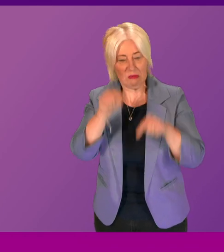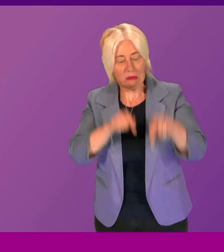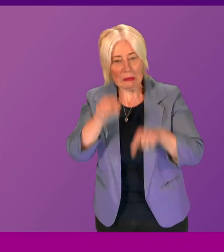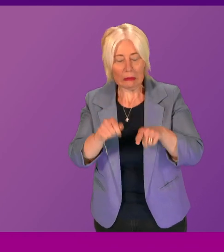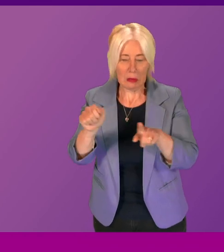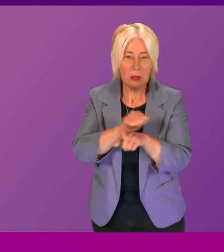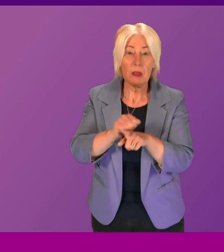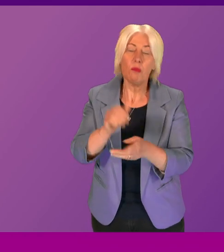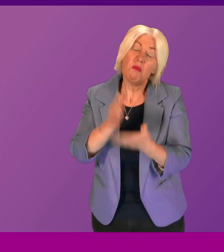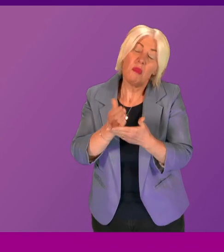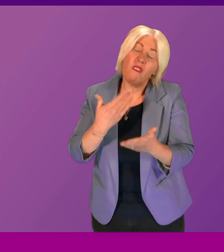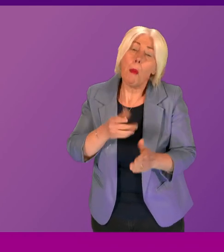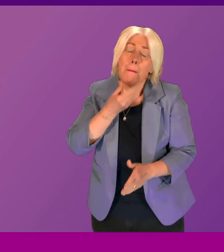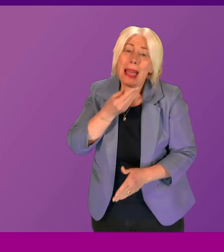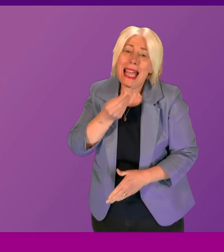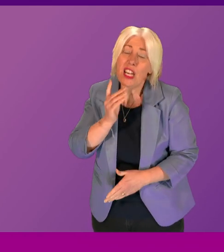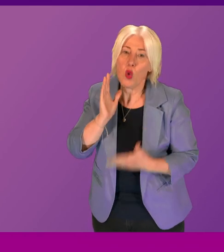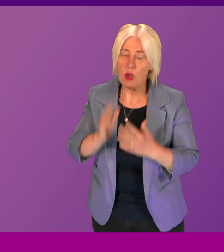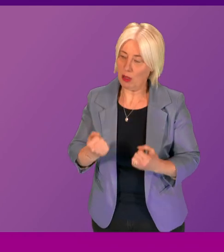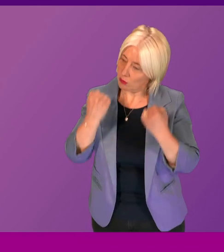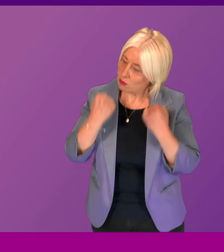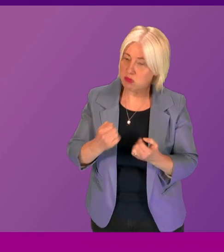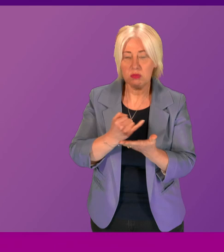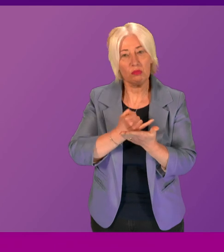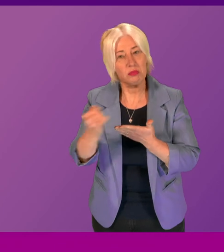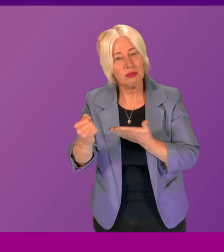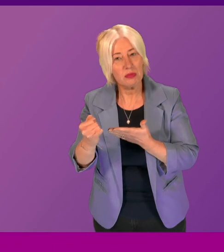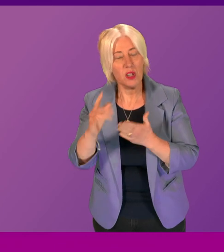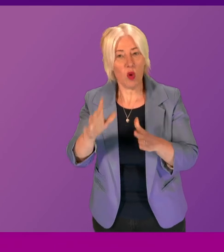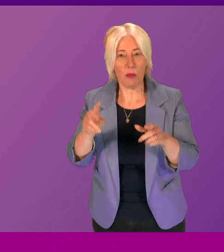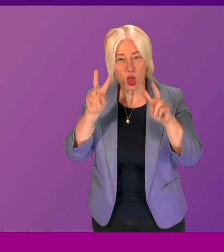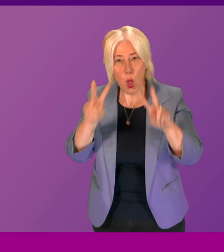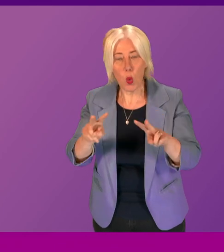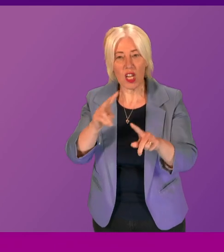Collectively, we must stand against that, and we must tackle the societal attitudes